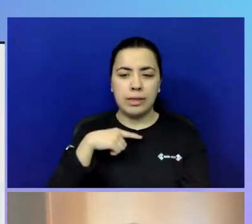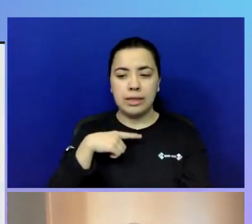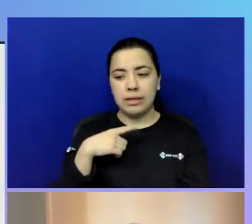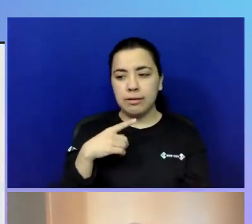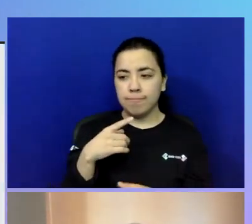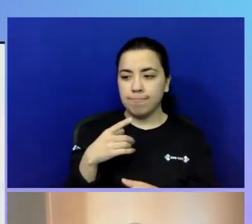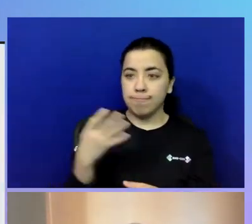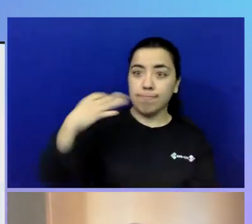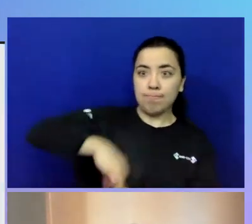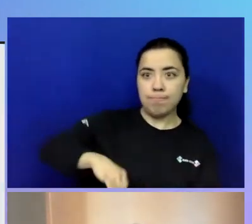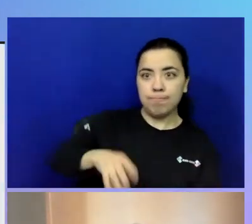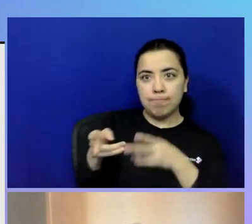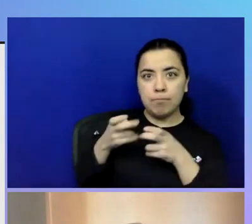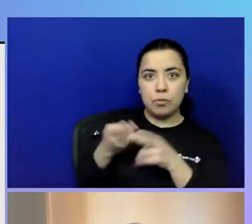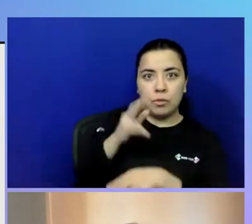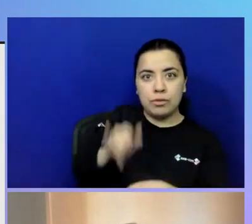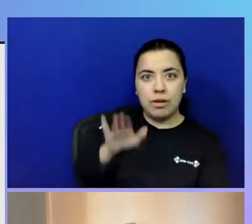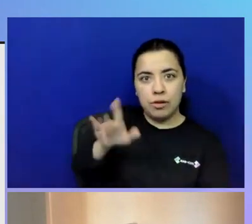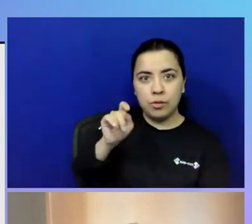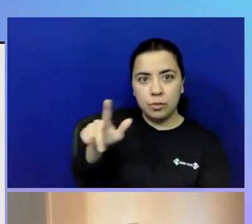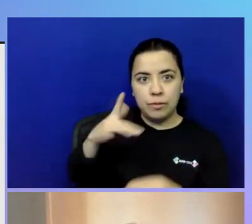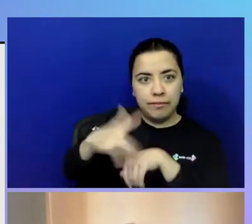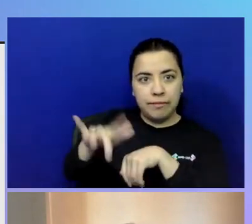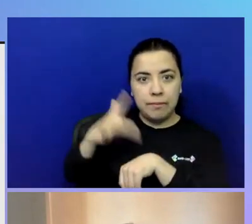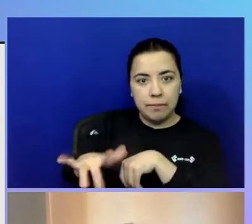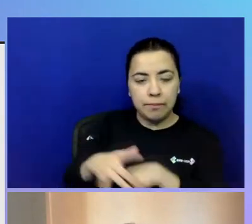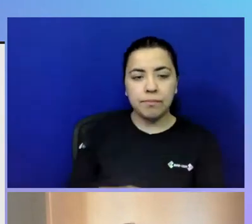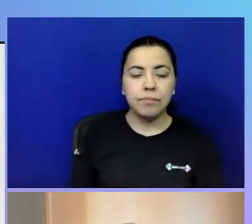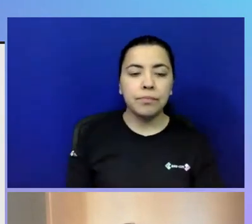introducing our project overview, focusing on our